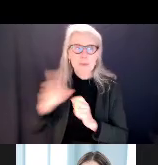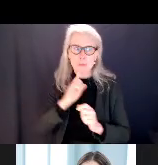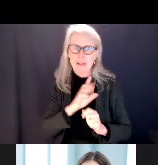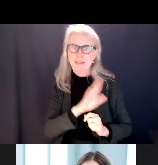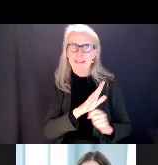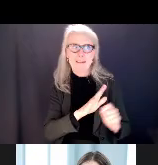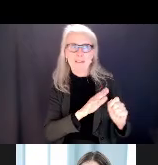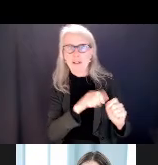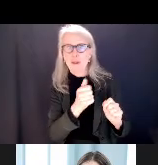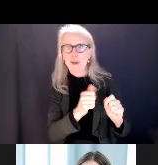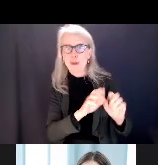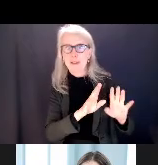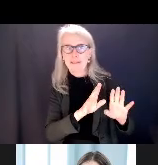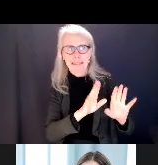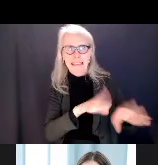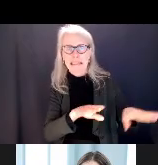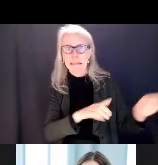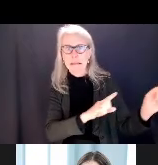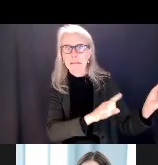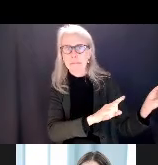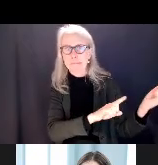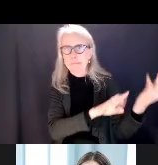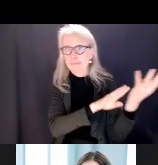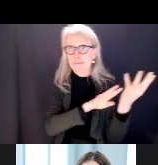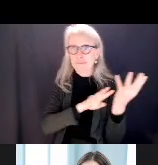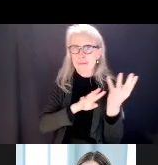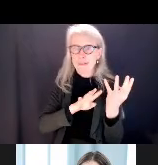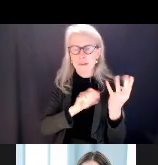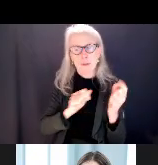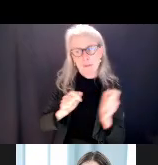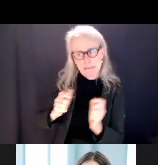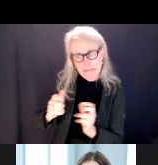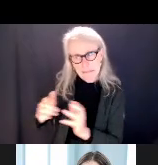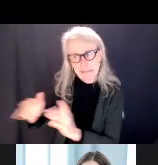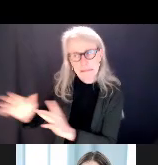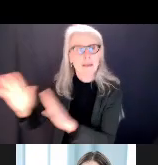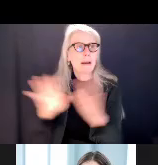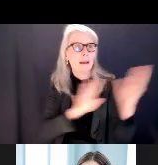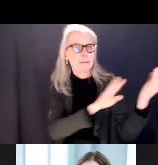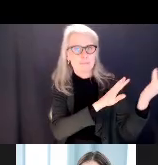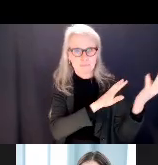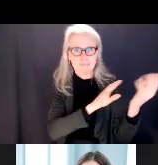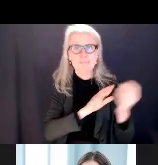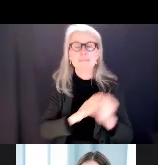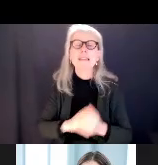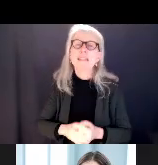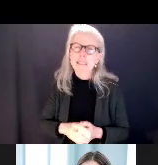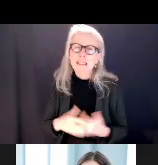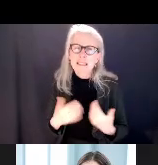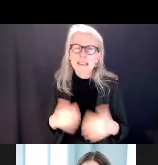them and give them um services that they can do on their own. It's reduced, they've seen a reduction